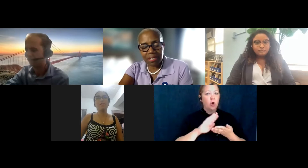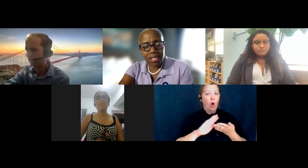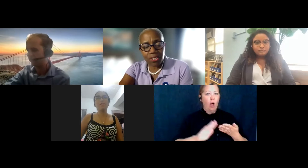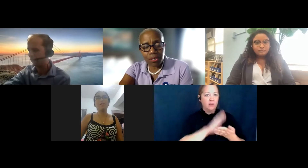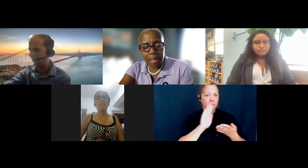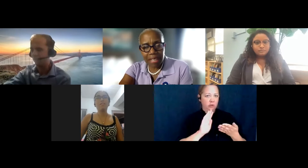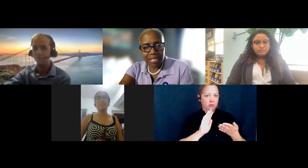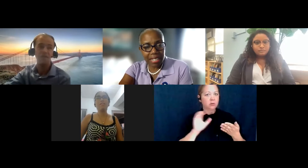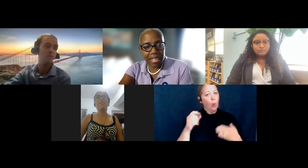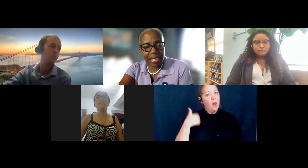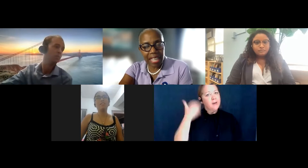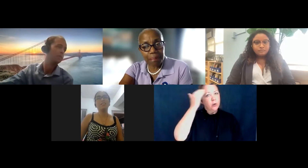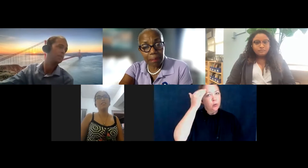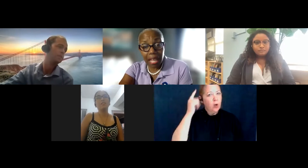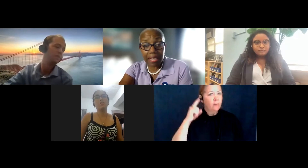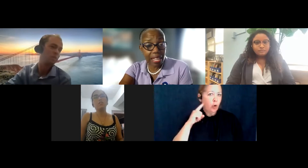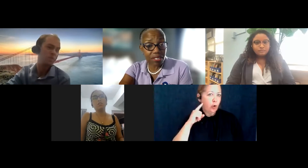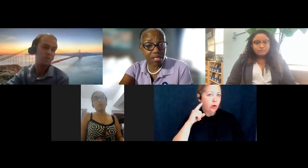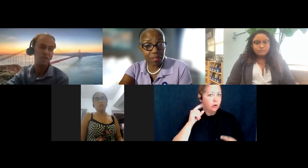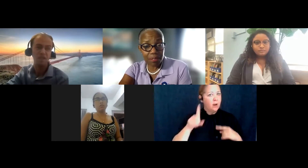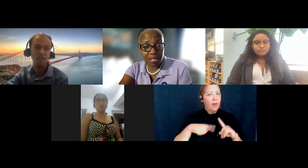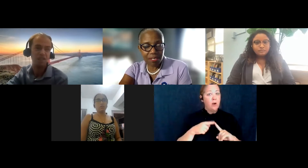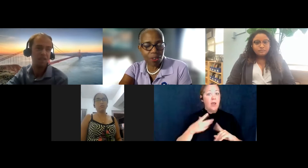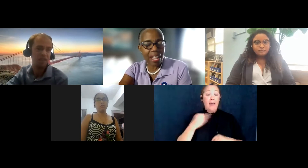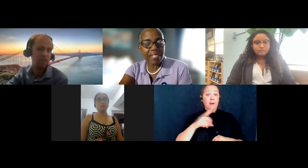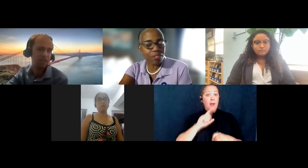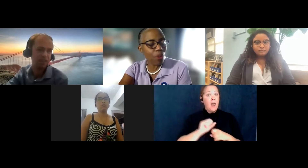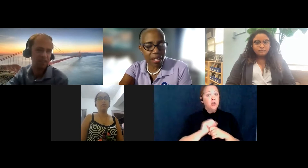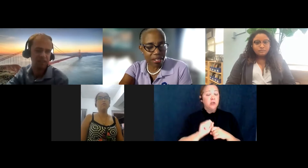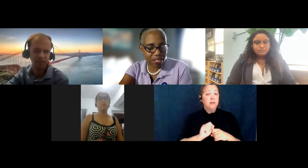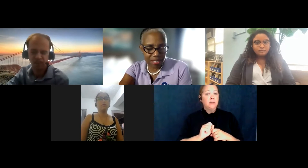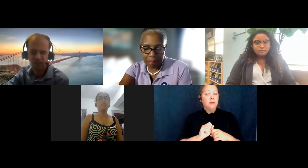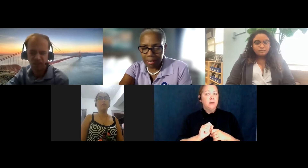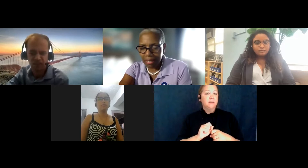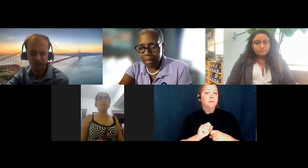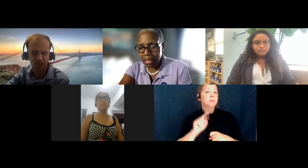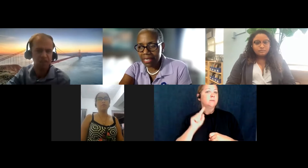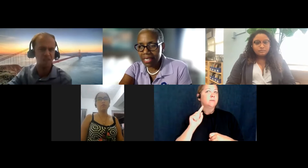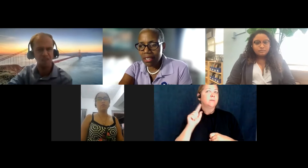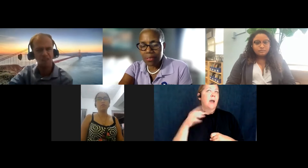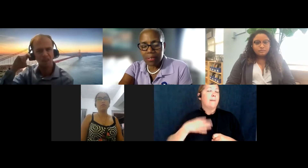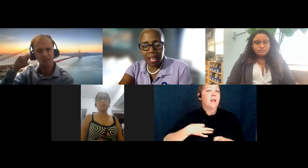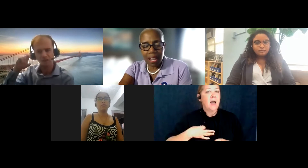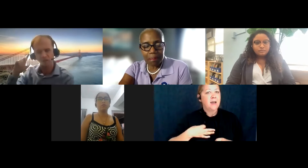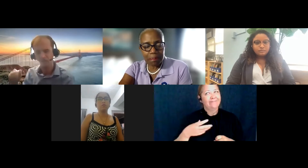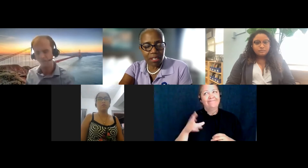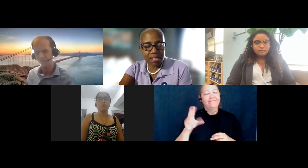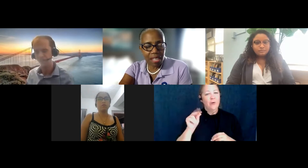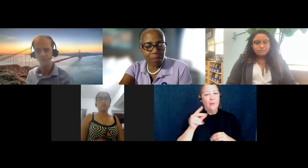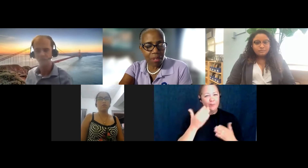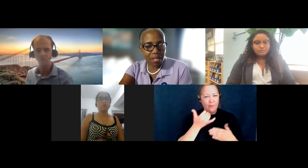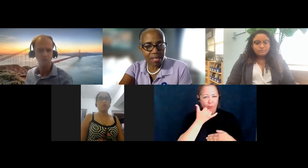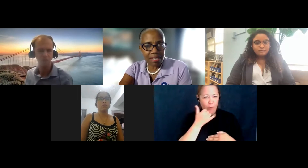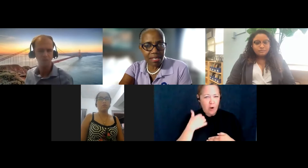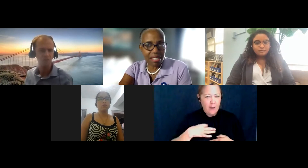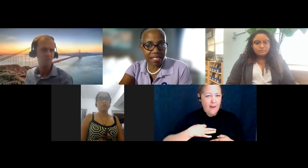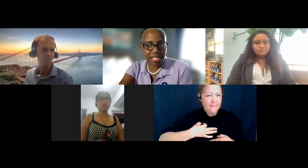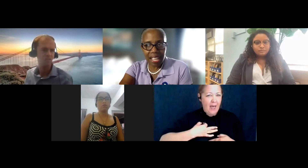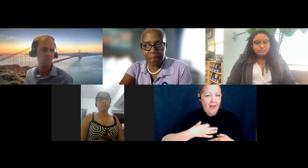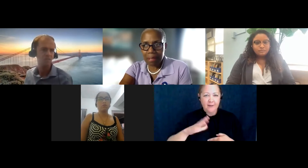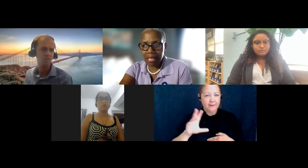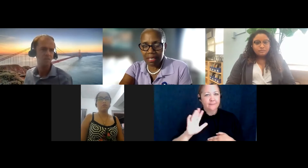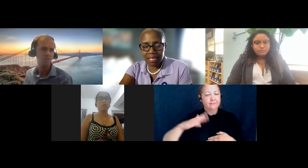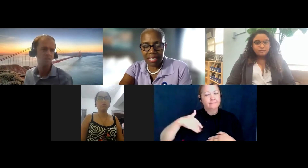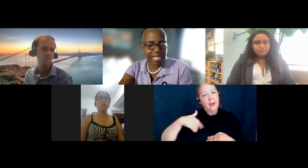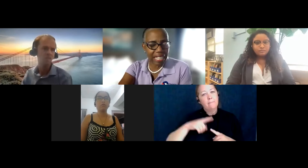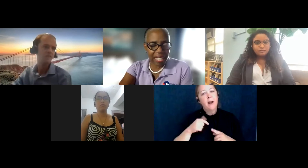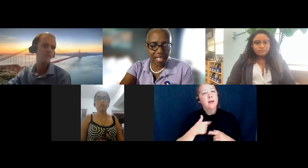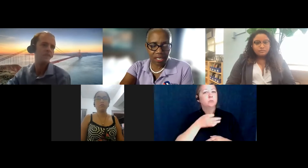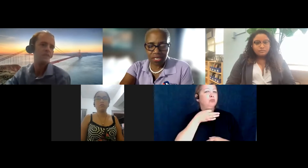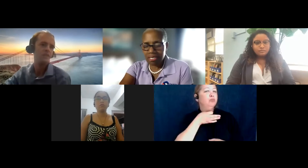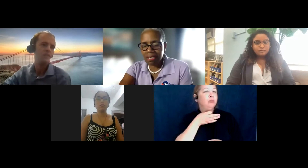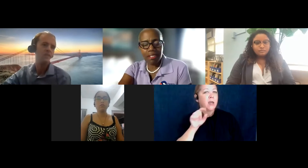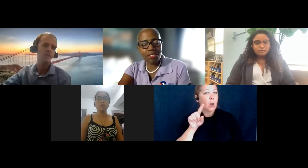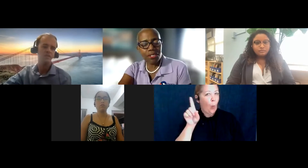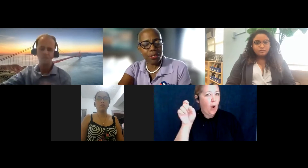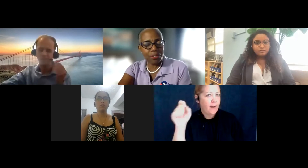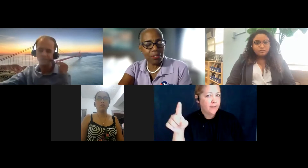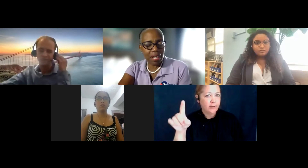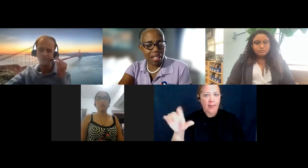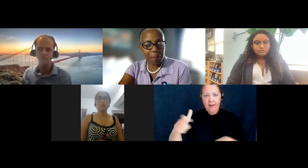I knew about it. I had applied for- I had inquired because, at the time, I was engaged to my